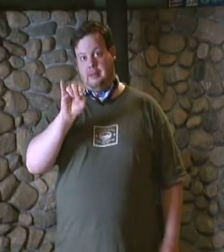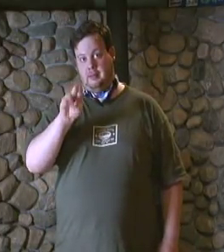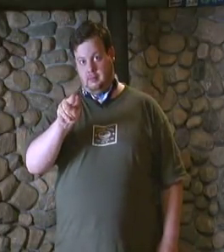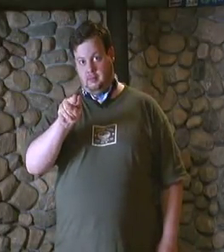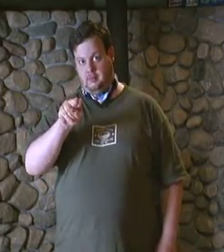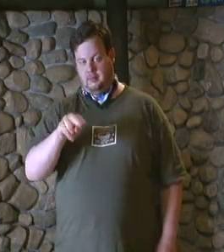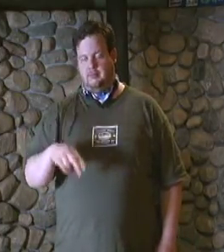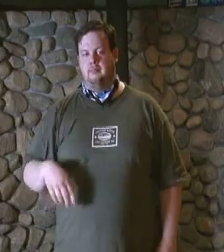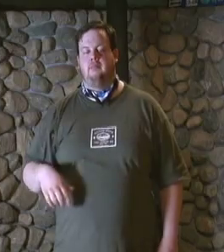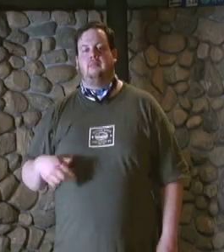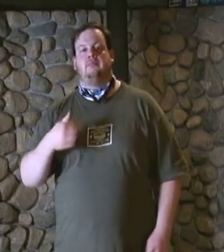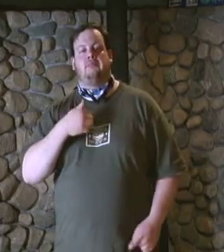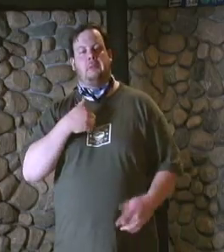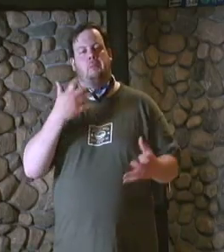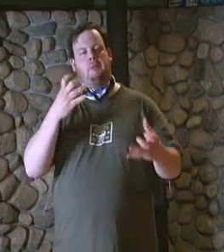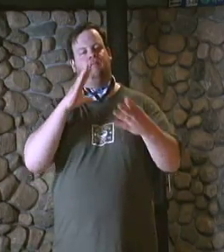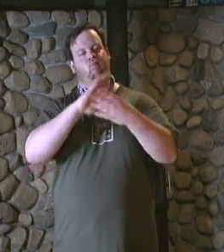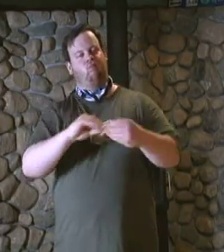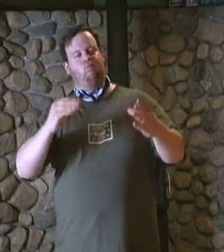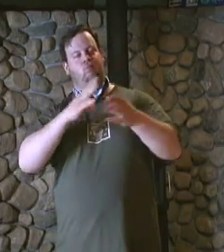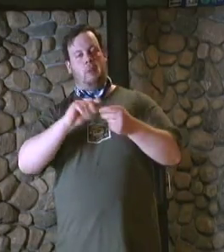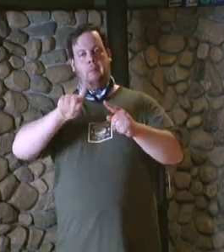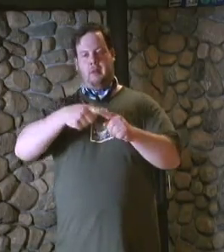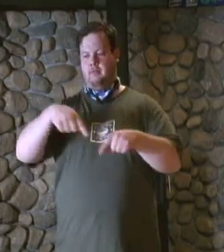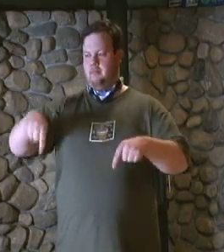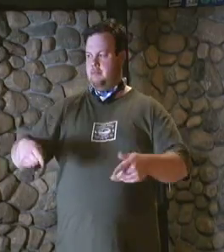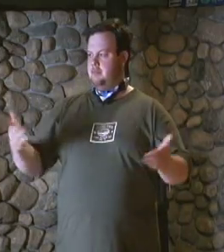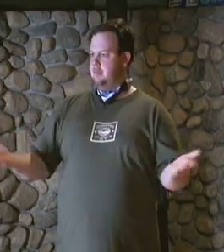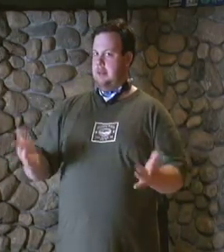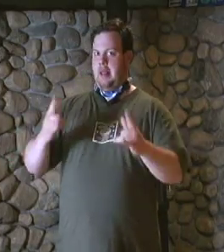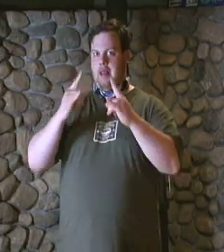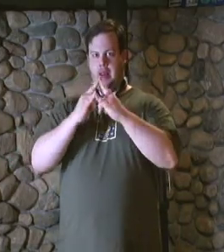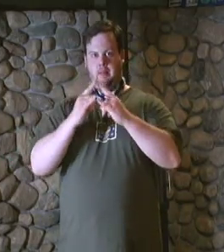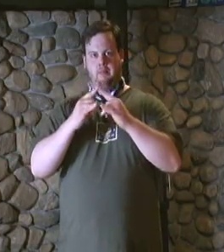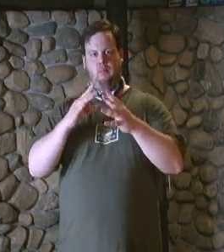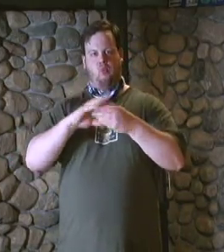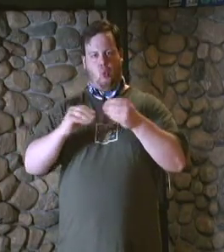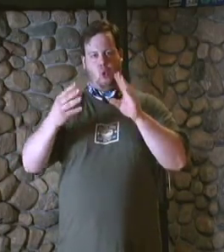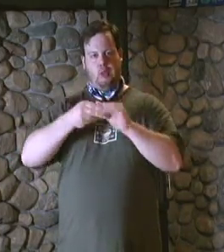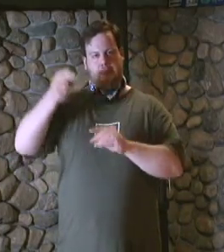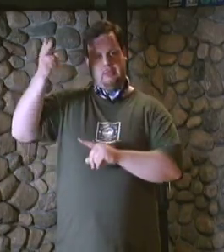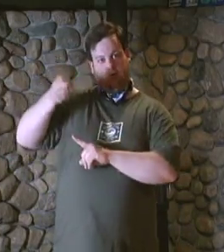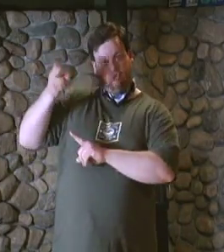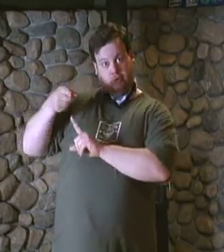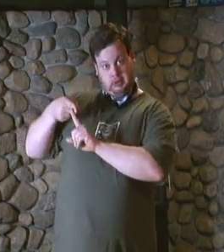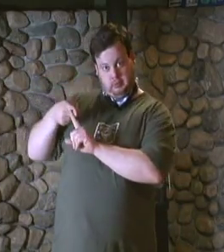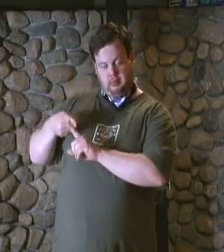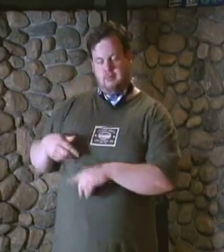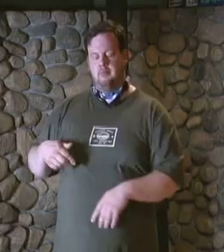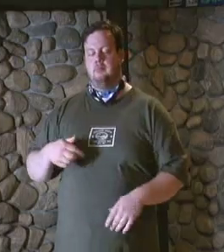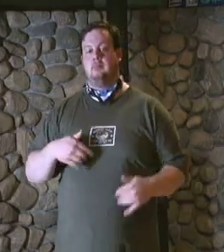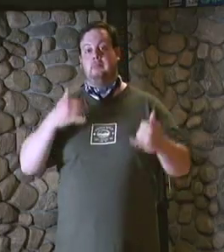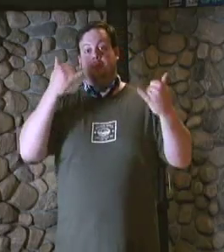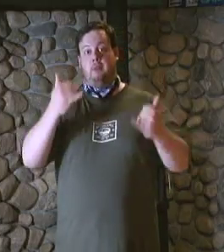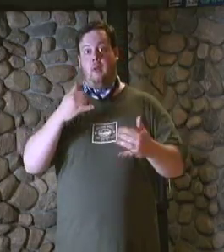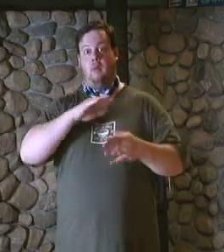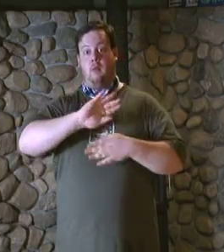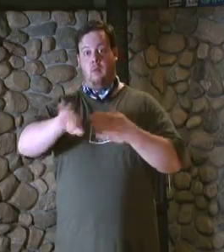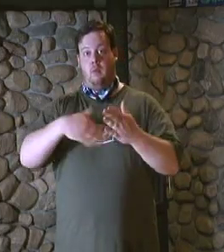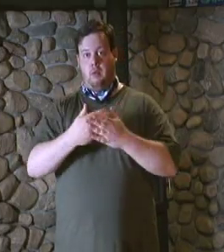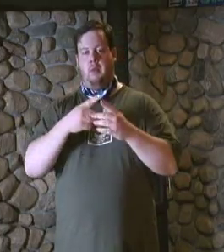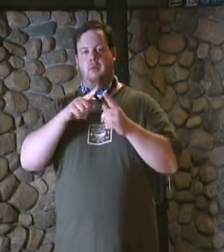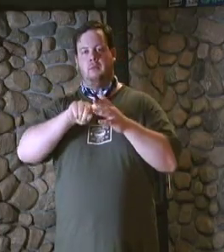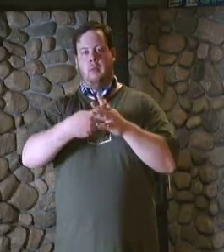I would like to share some of history of this camp.